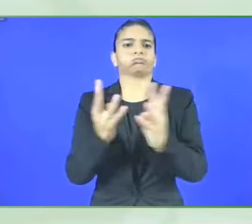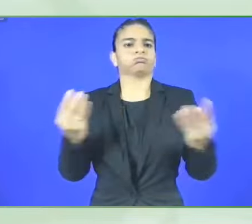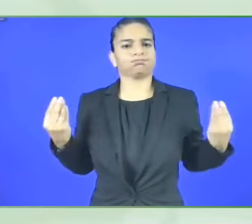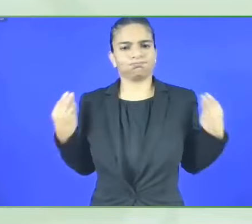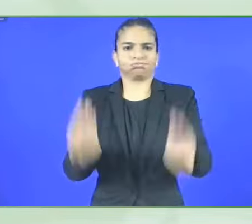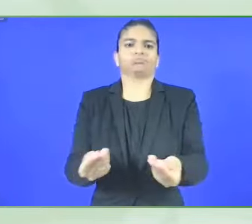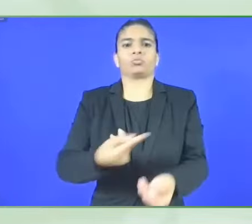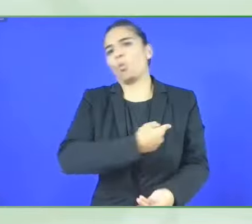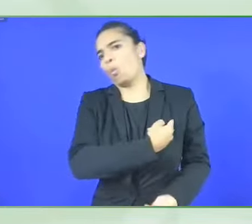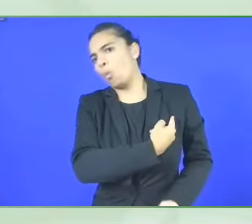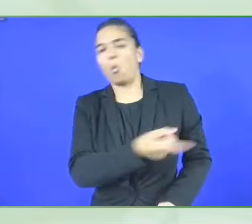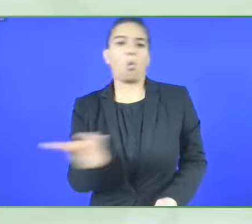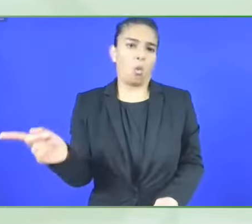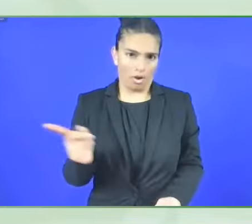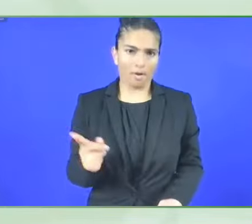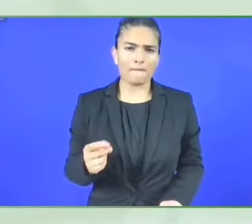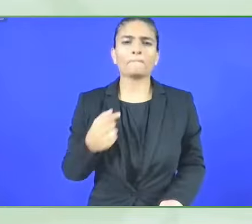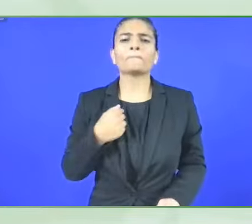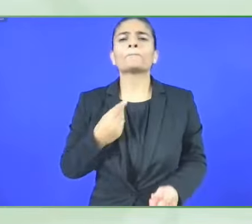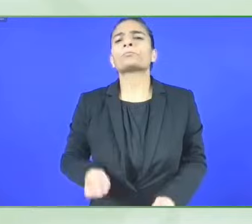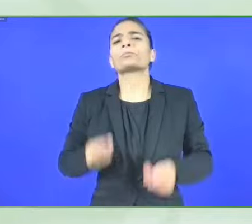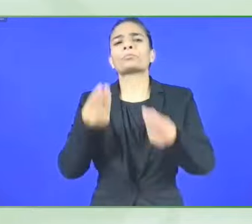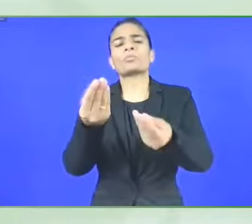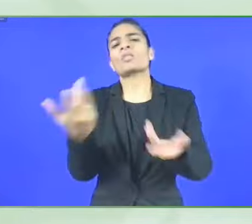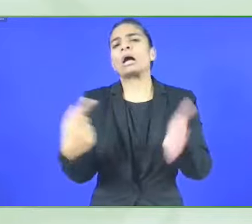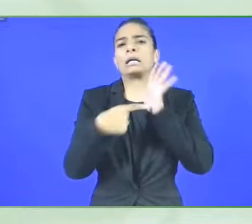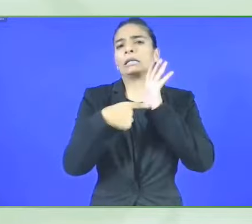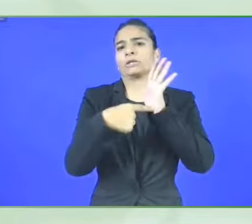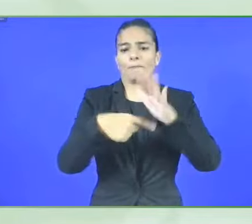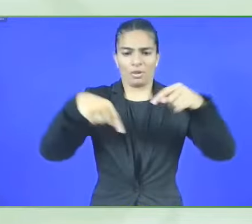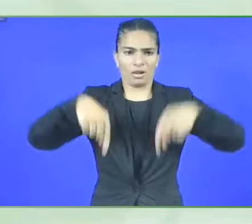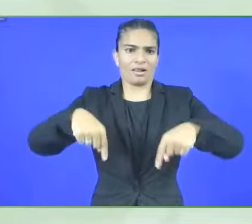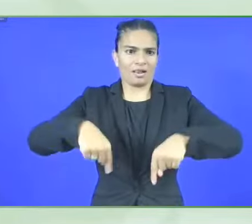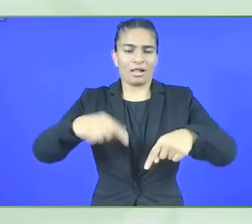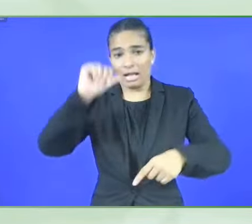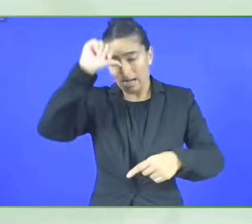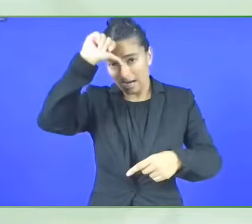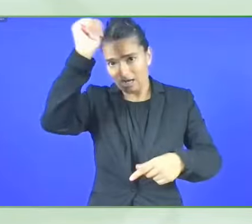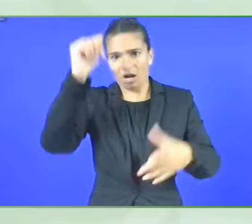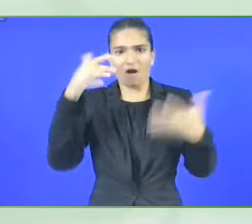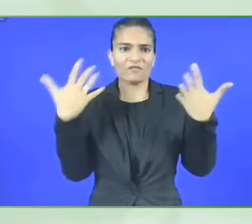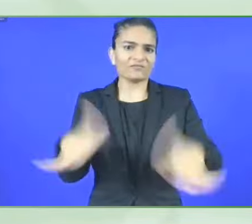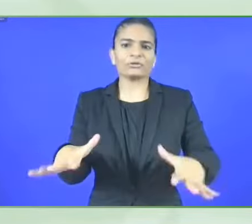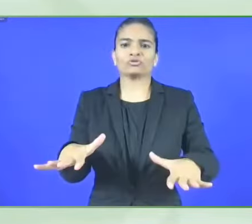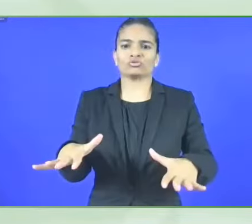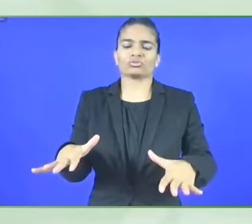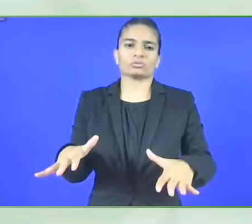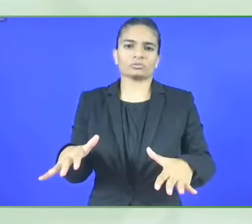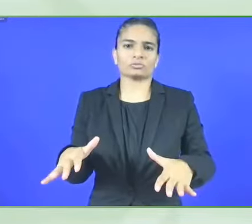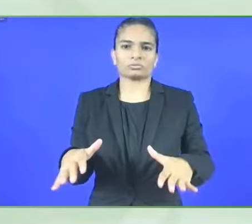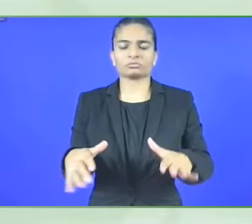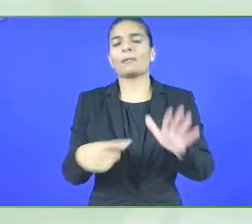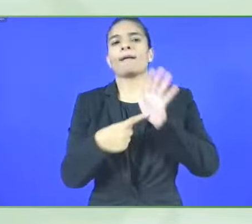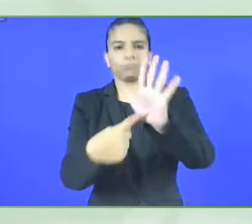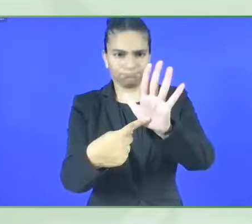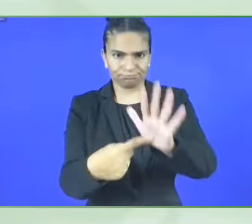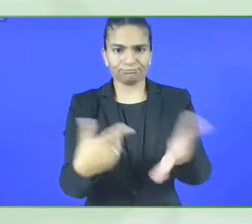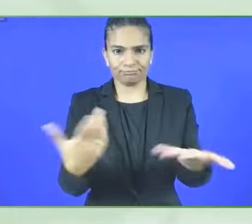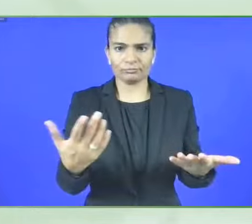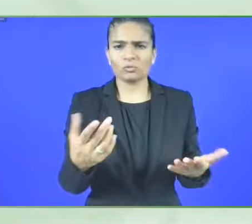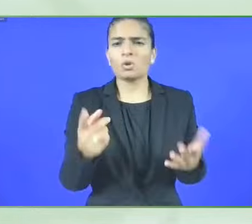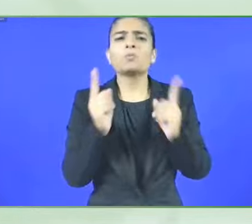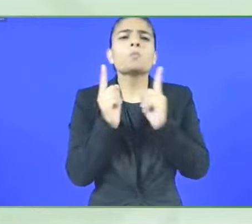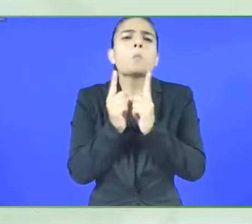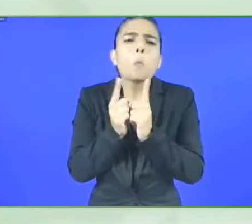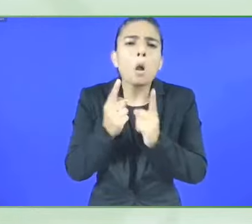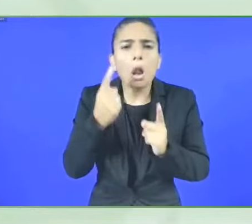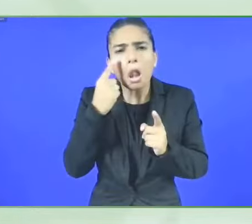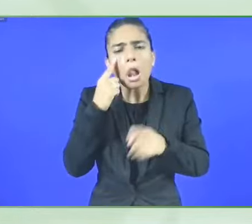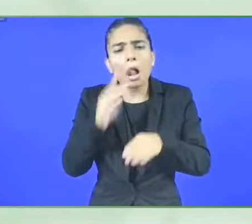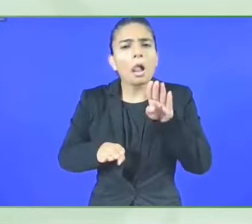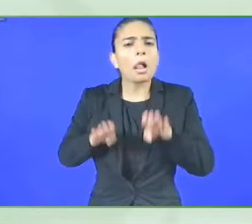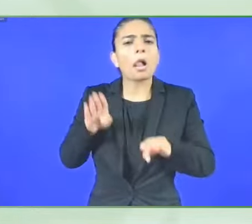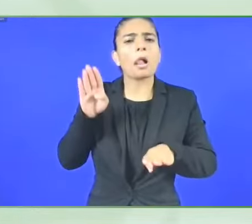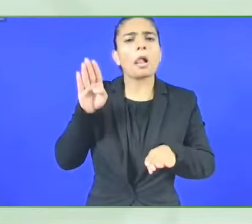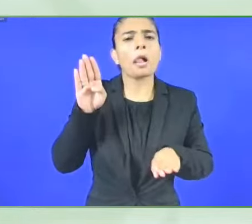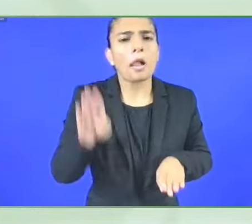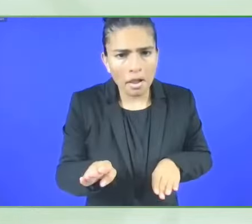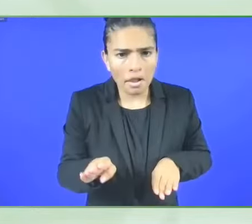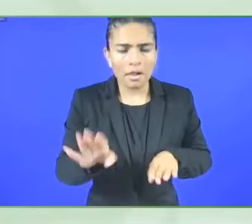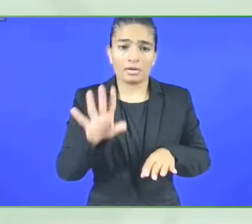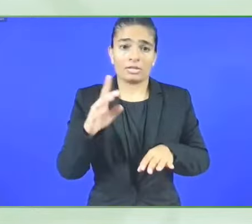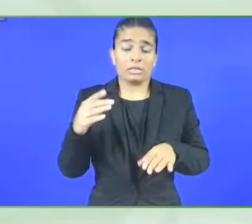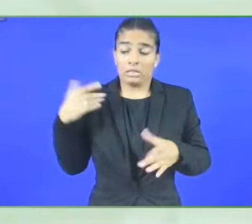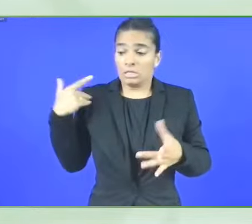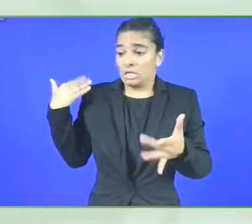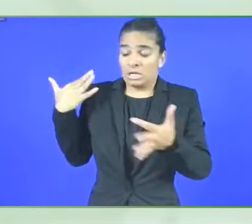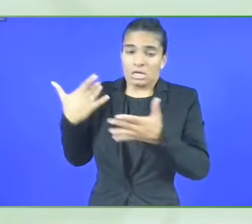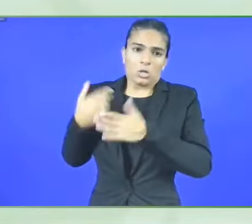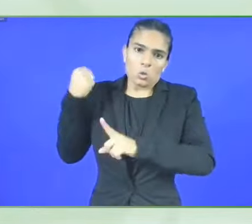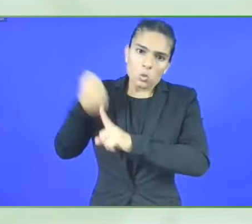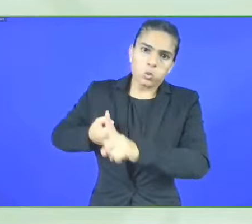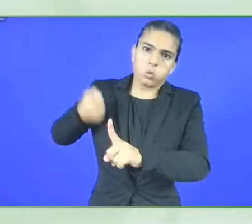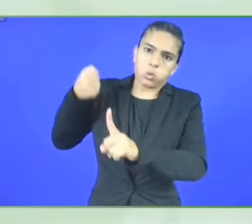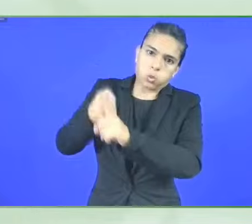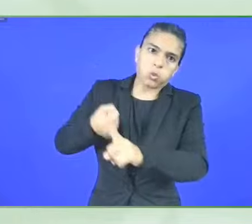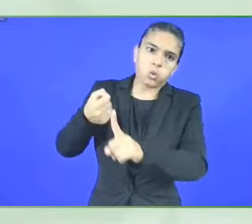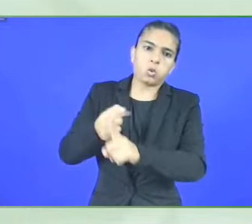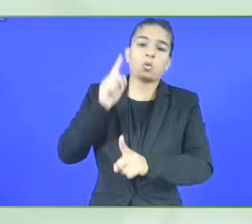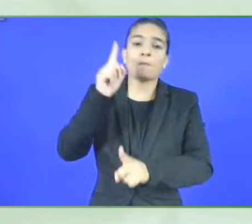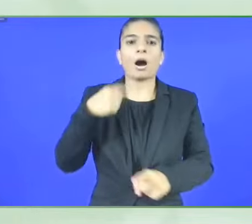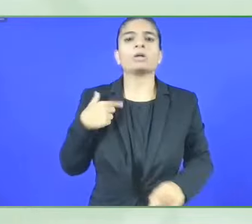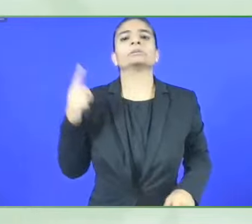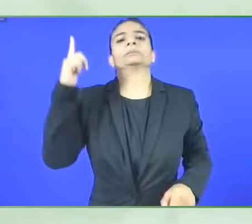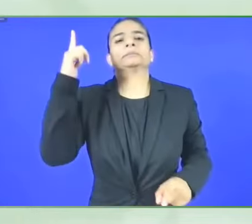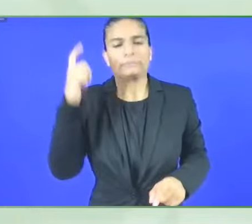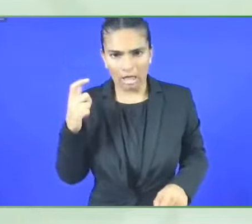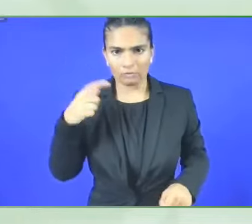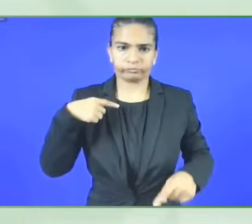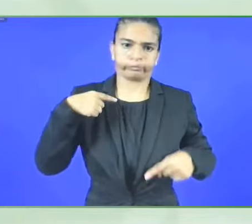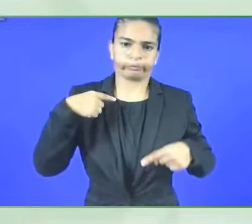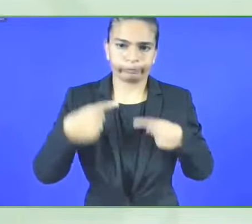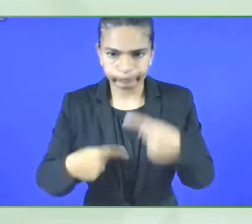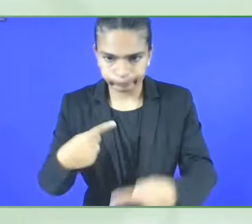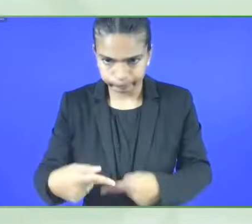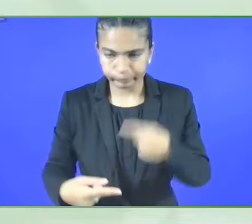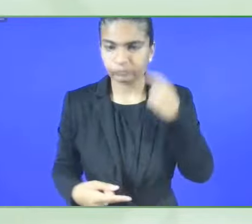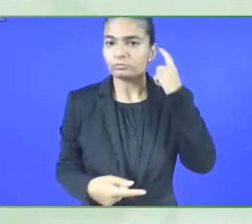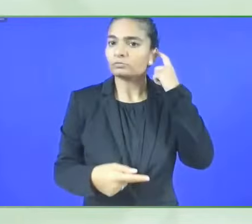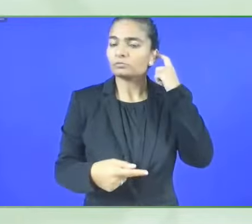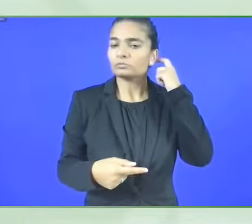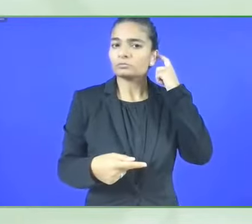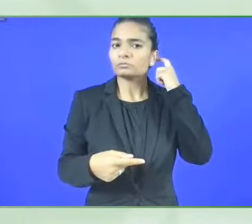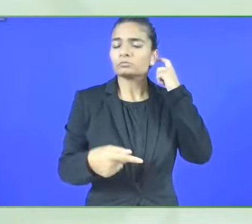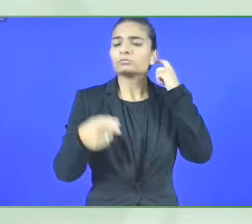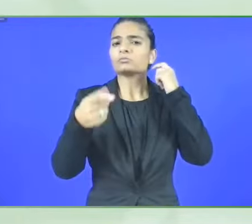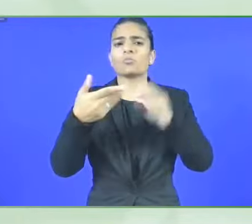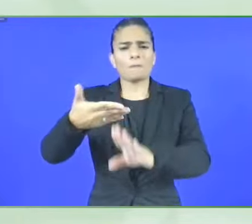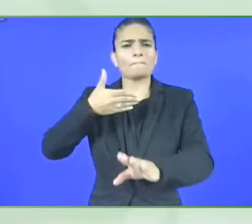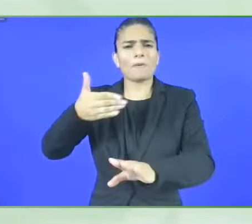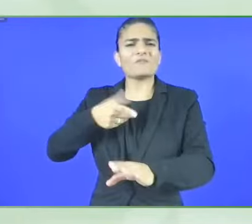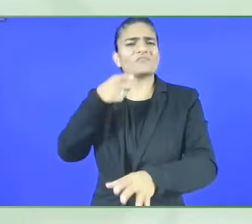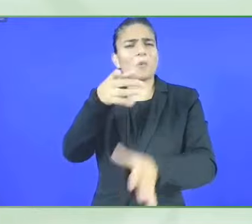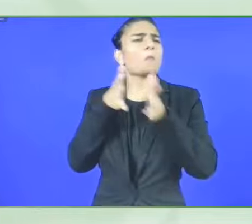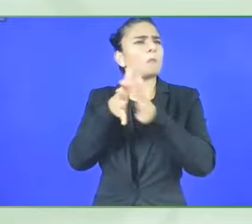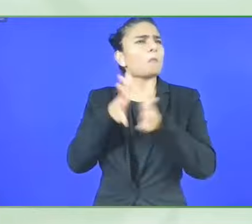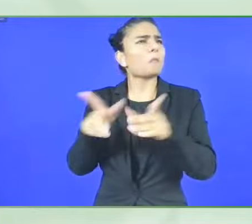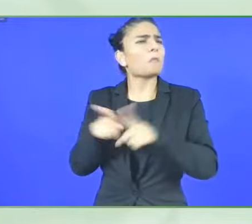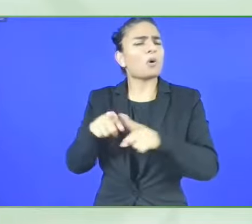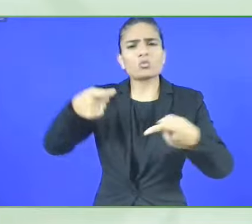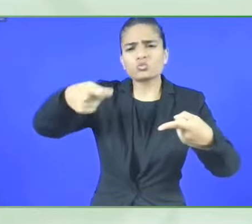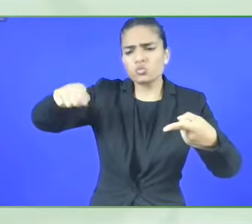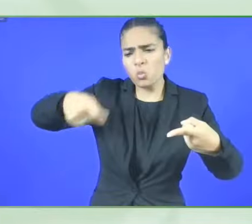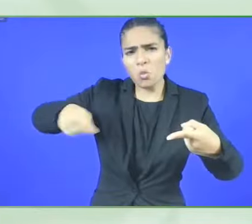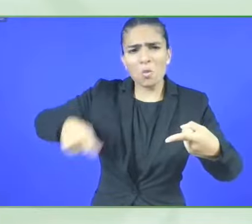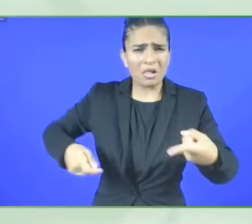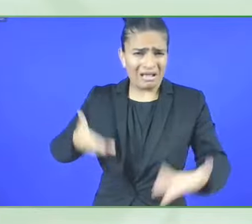And the concept of UD, universal design, has actually been developed into its own concept